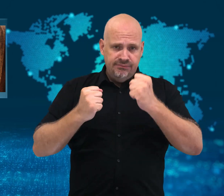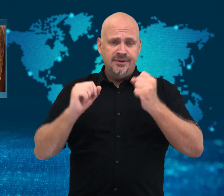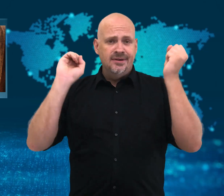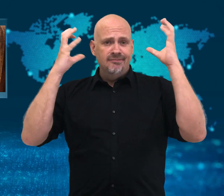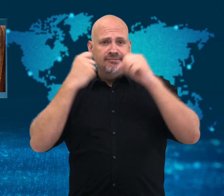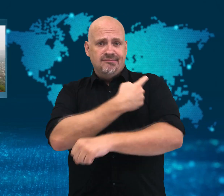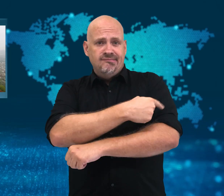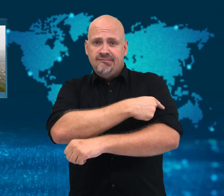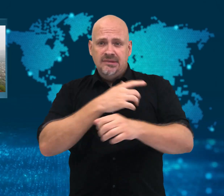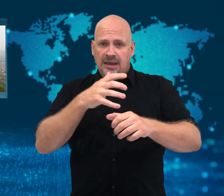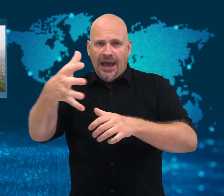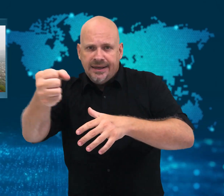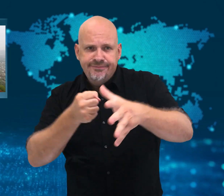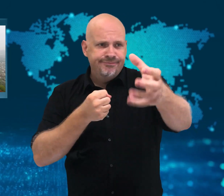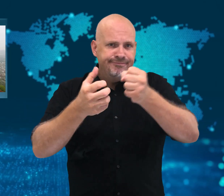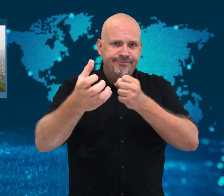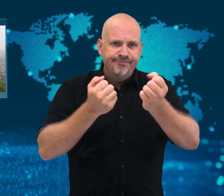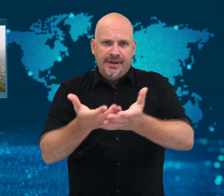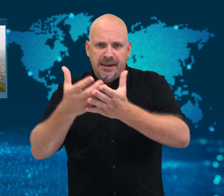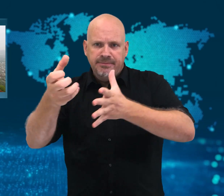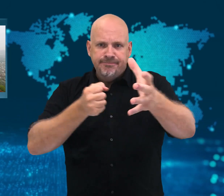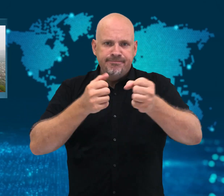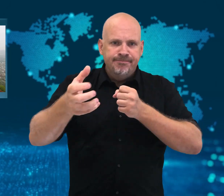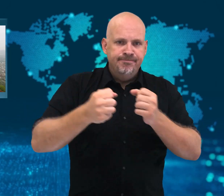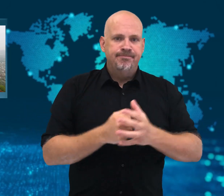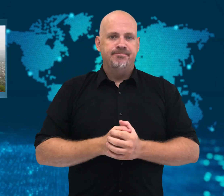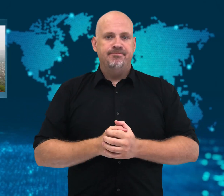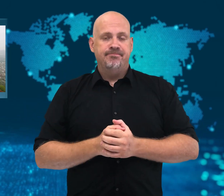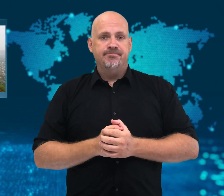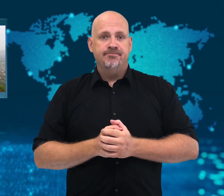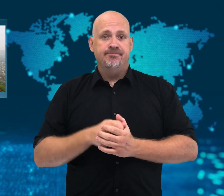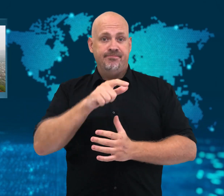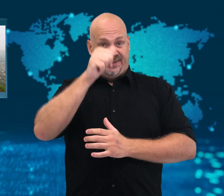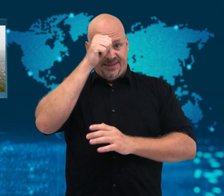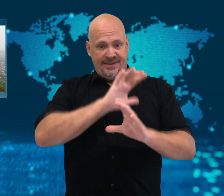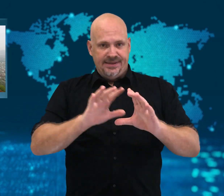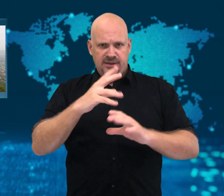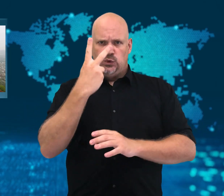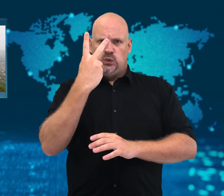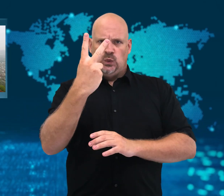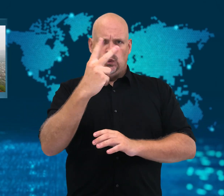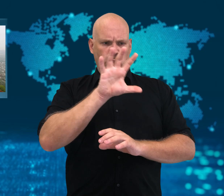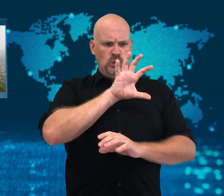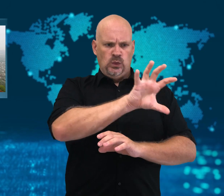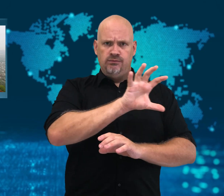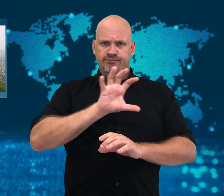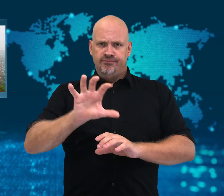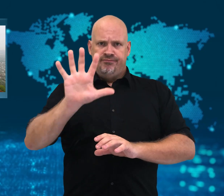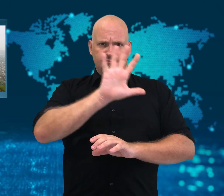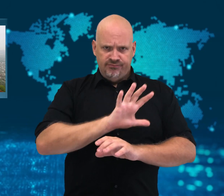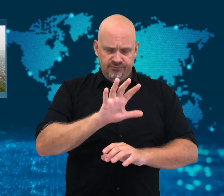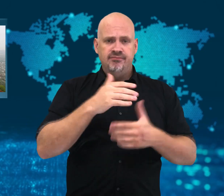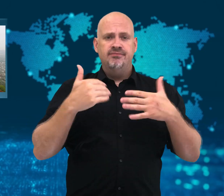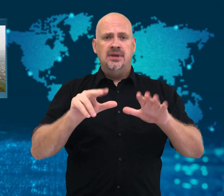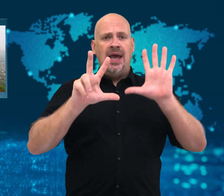others fled the tower and were rescued by emergency crews.